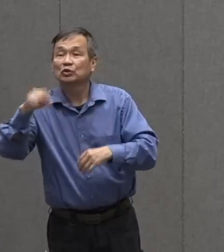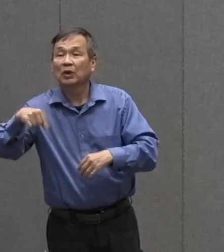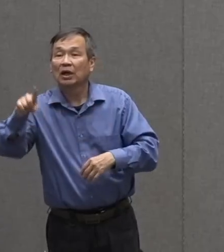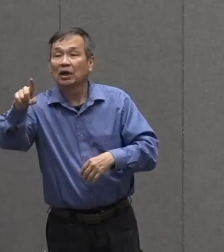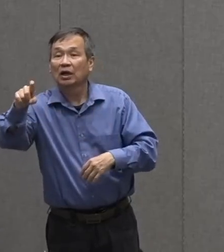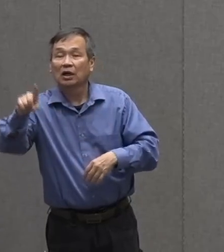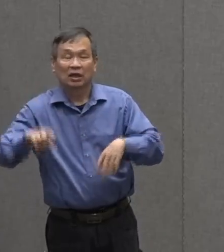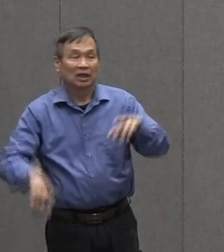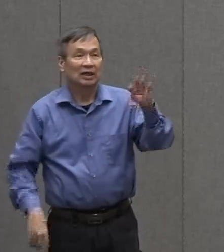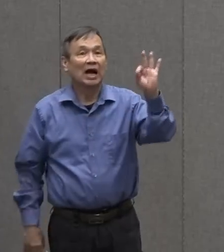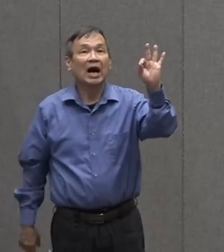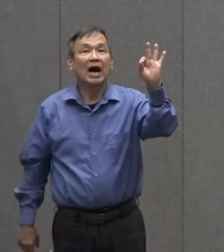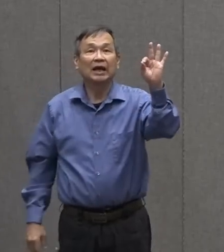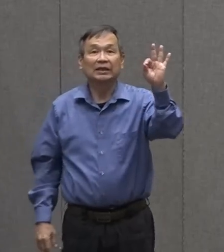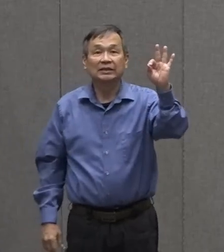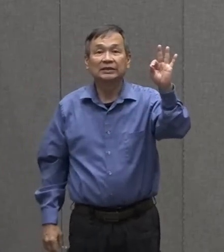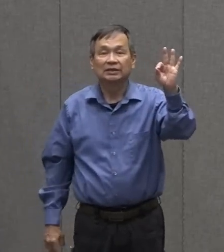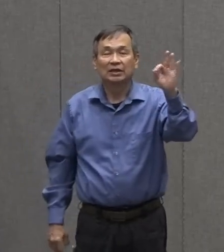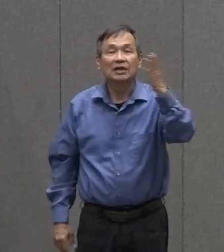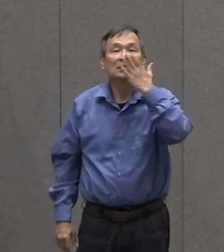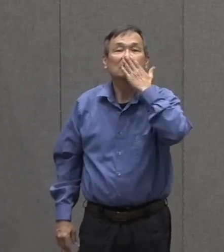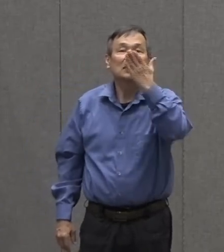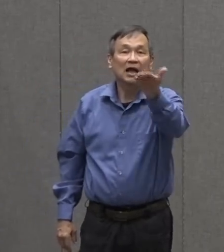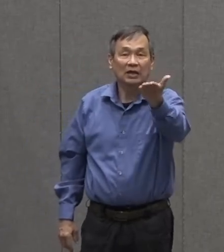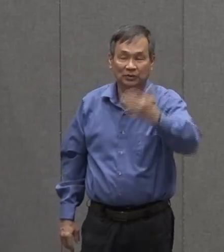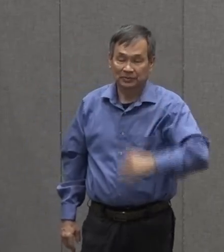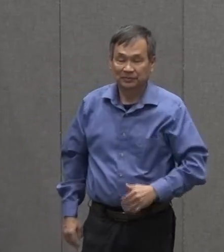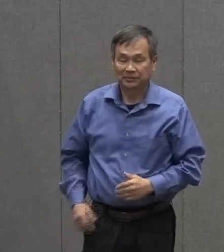Nine, thank you. I appreciate your help.